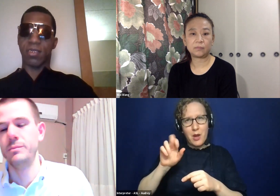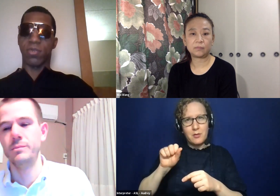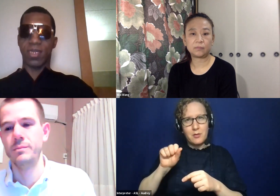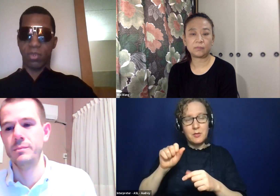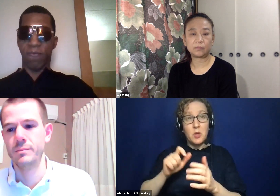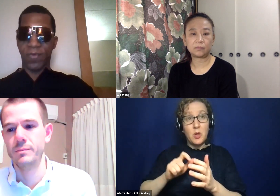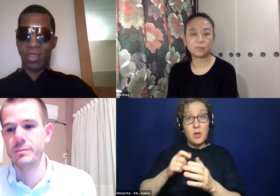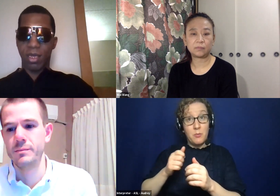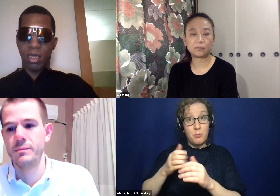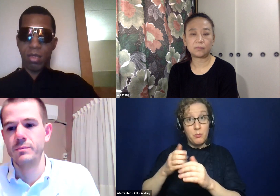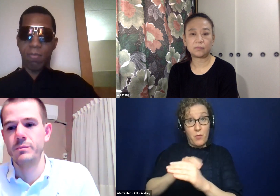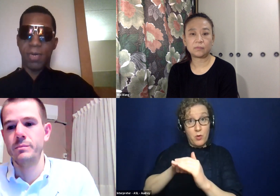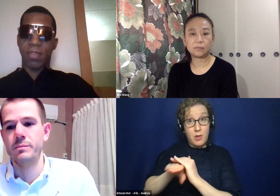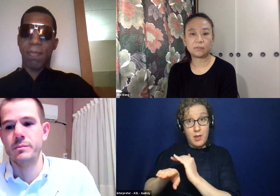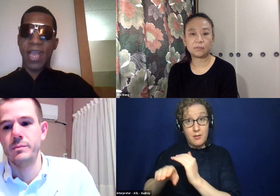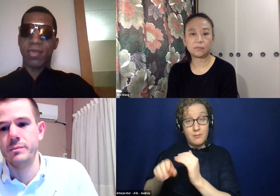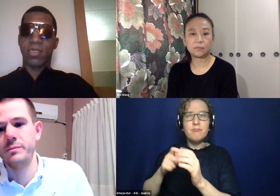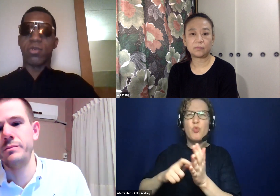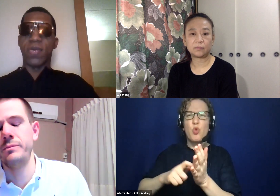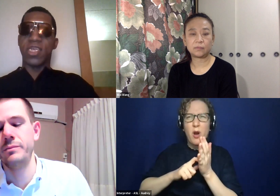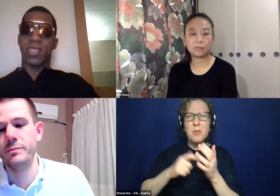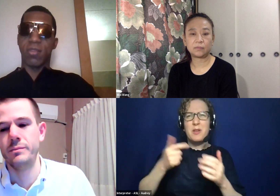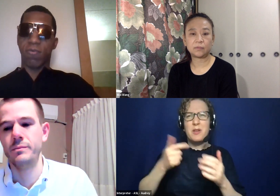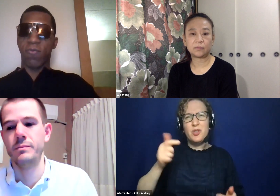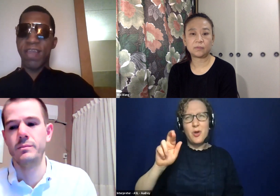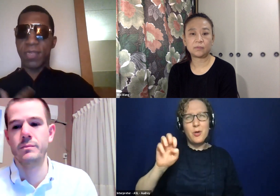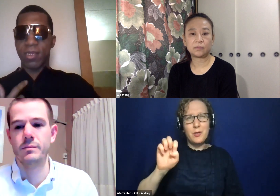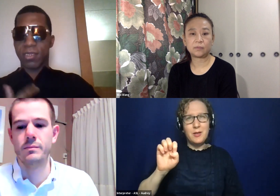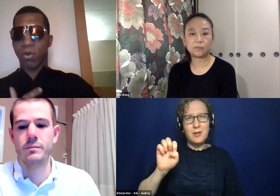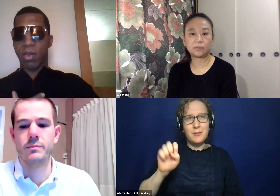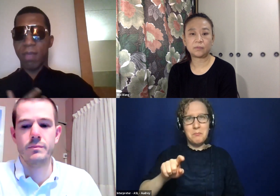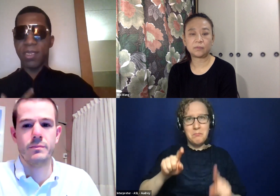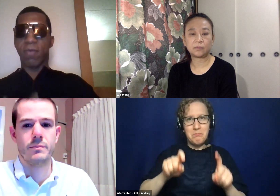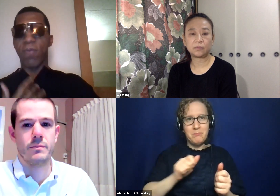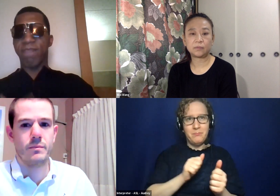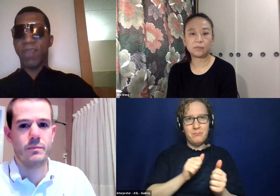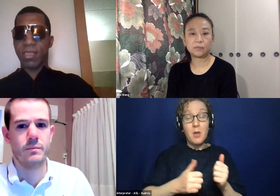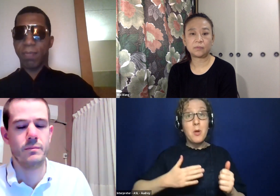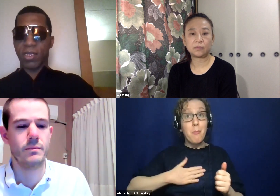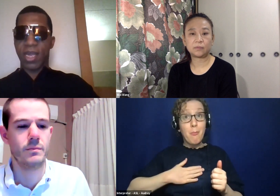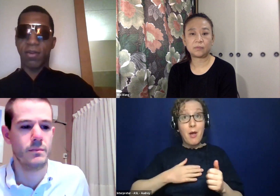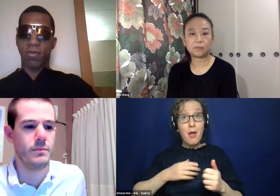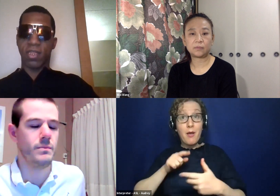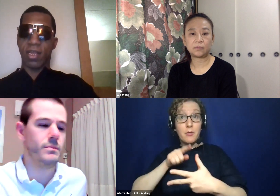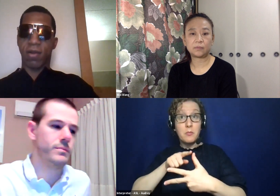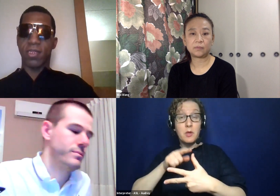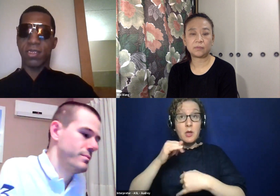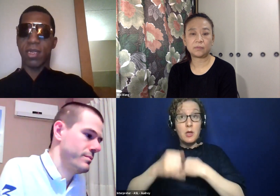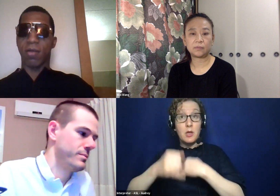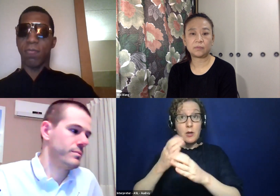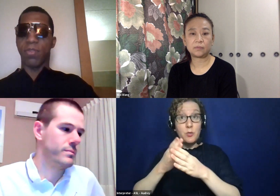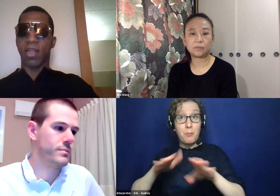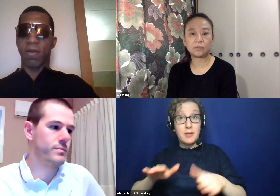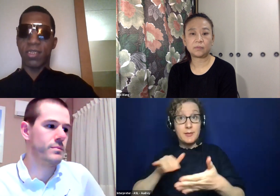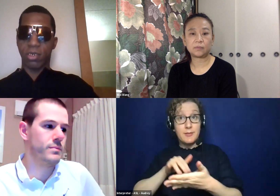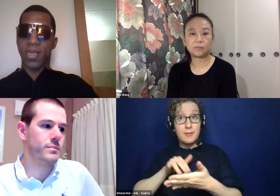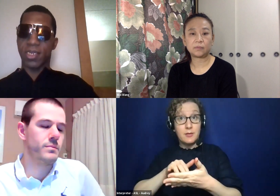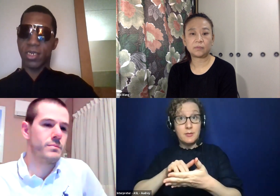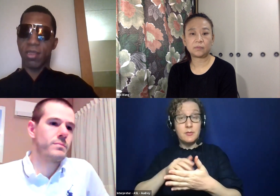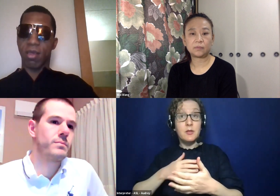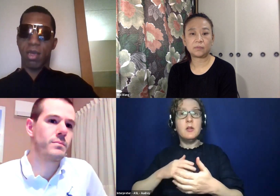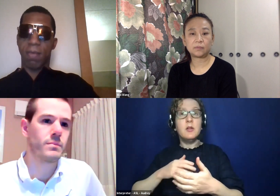and so on and so forth, but my concentration let me say waived it because of the current situation